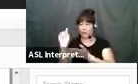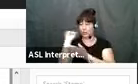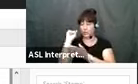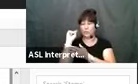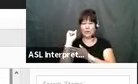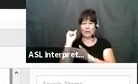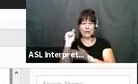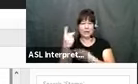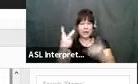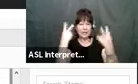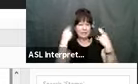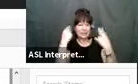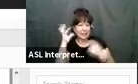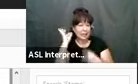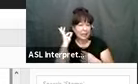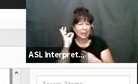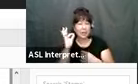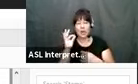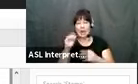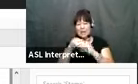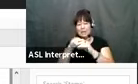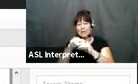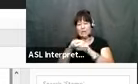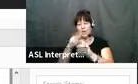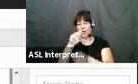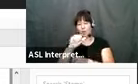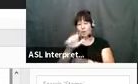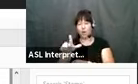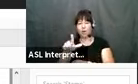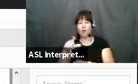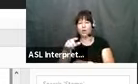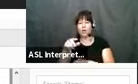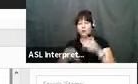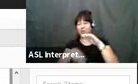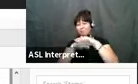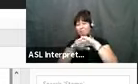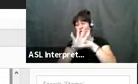indoor malls for twenty five percent capacity. And the reason for those openings was the